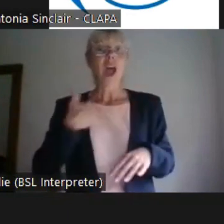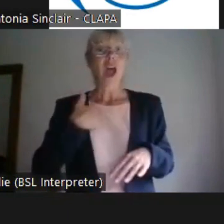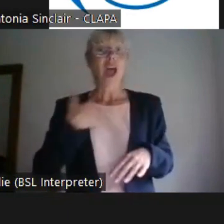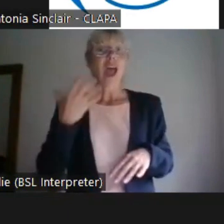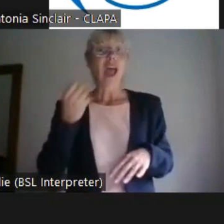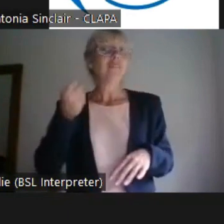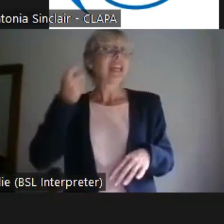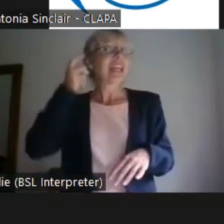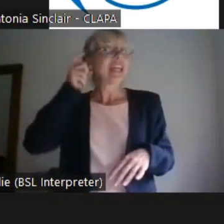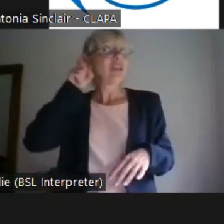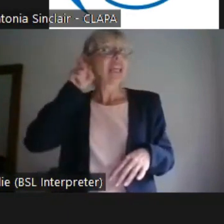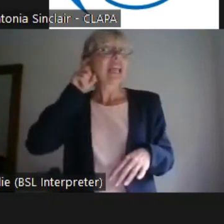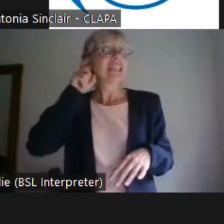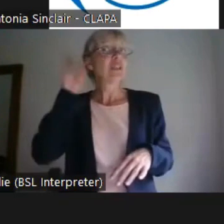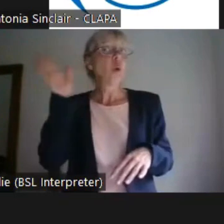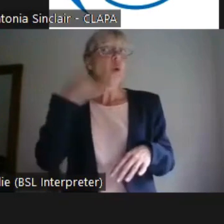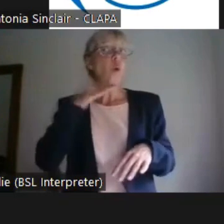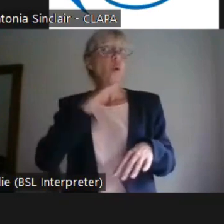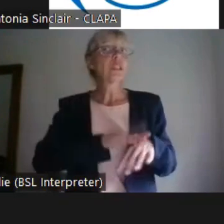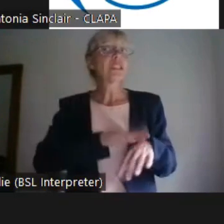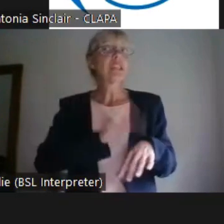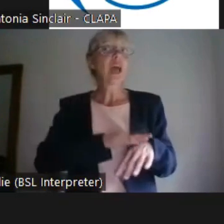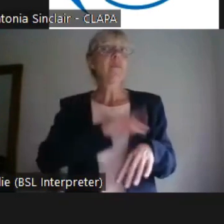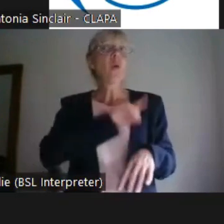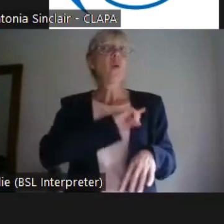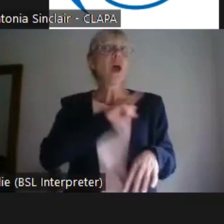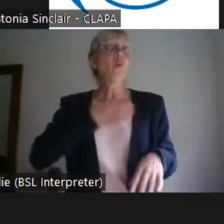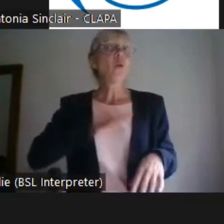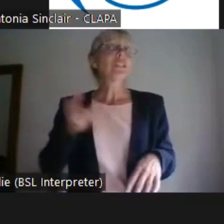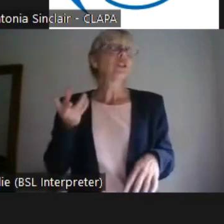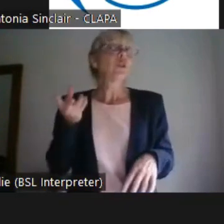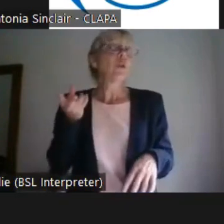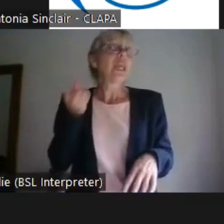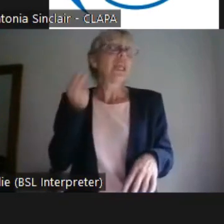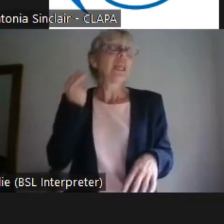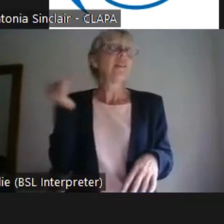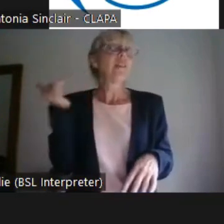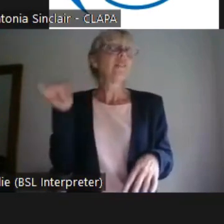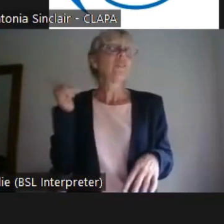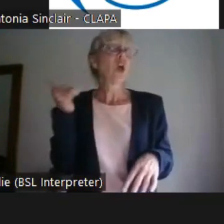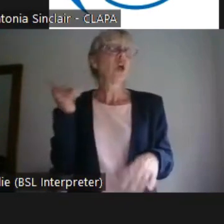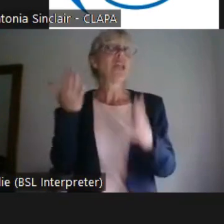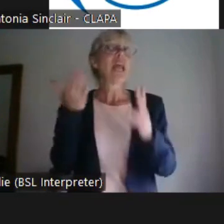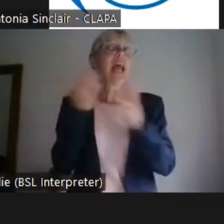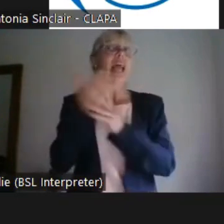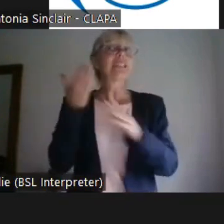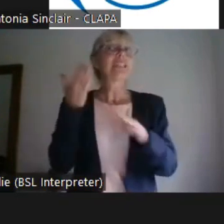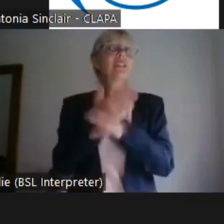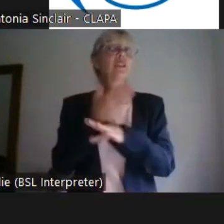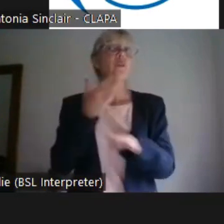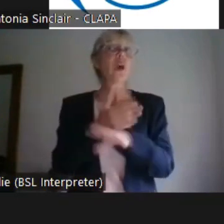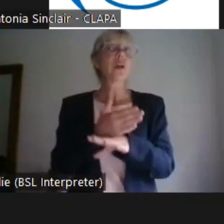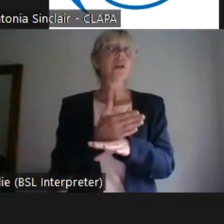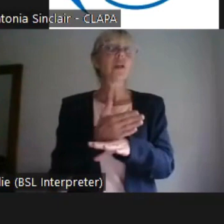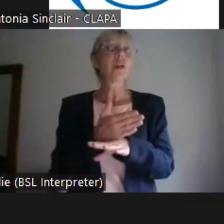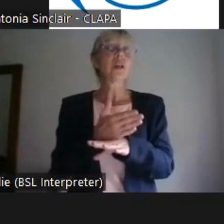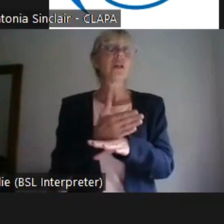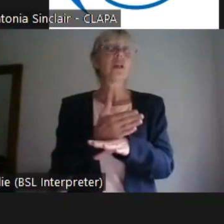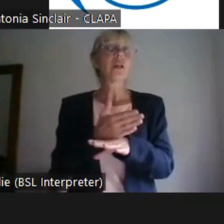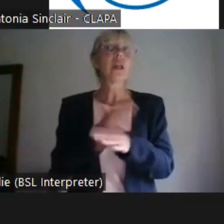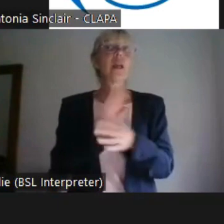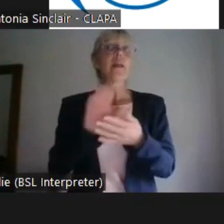time so that I could hear the phone ring um and access for work um meant that my company paid